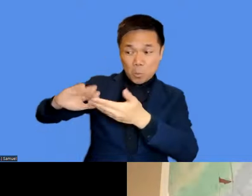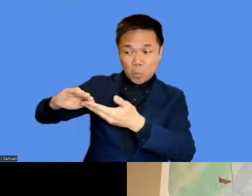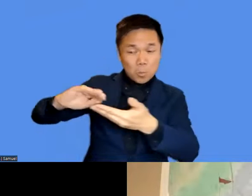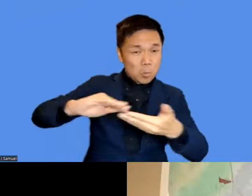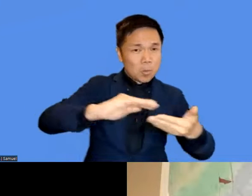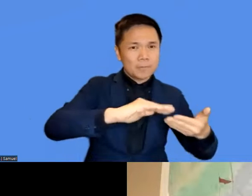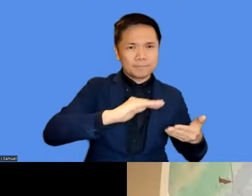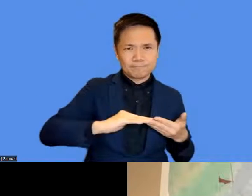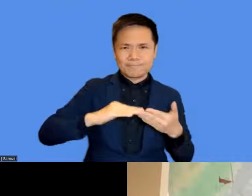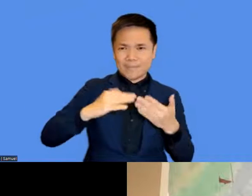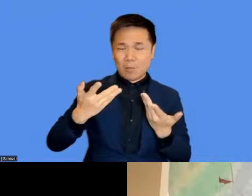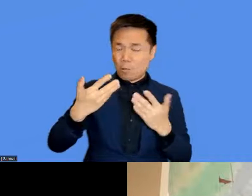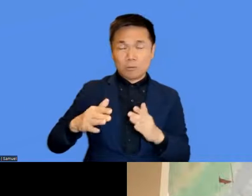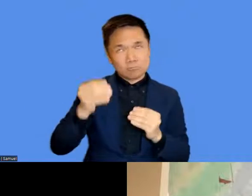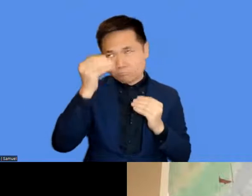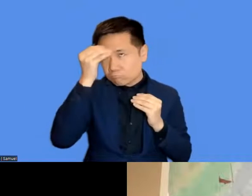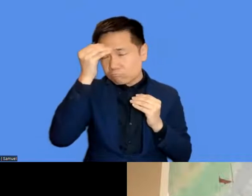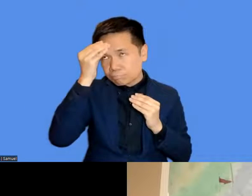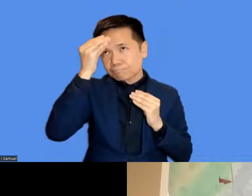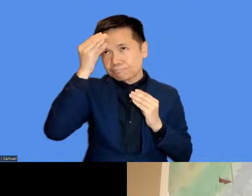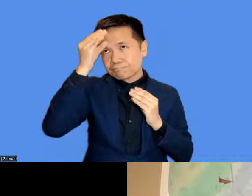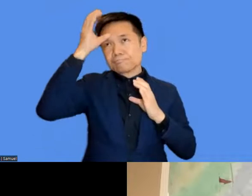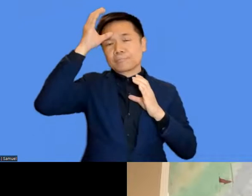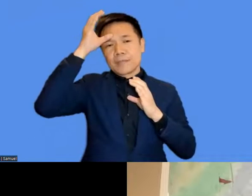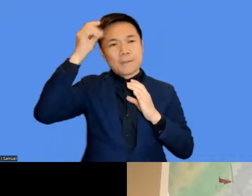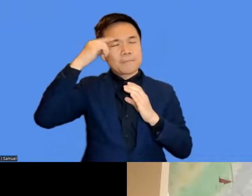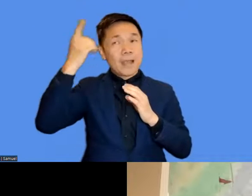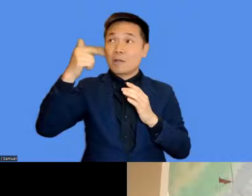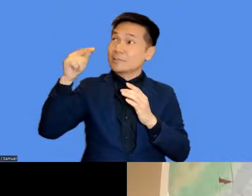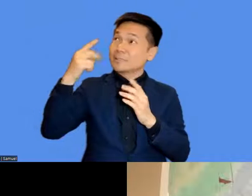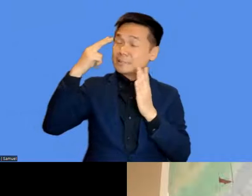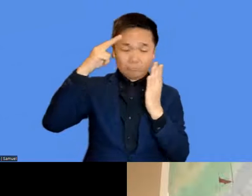learning in terms of how to engage with the data agenda.